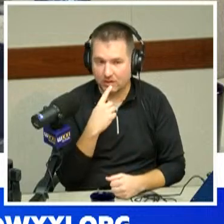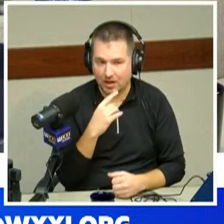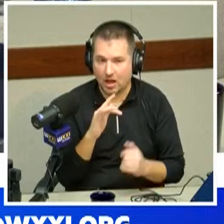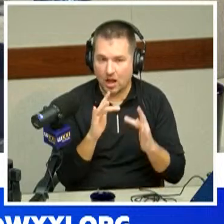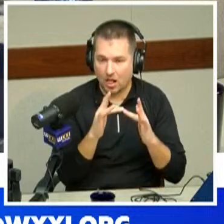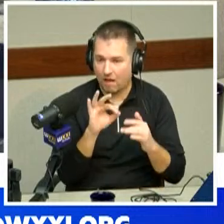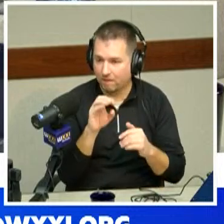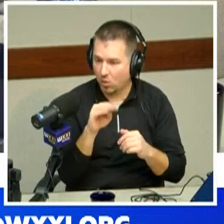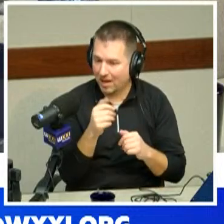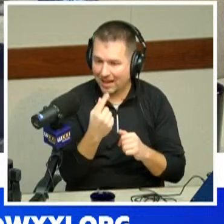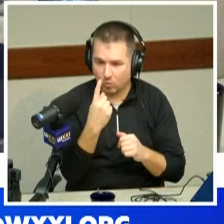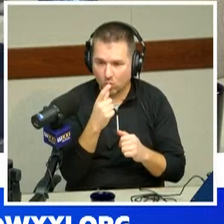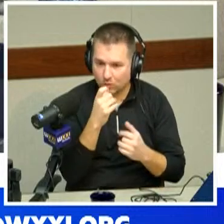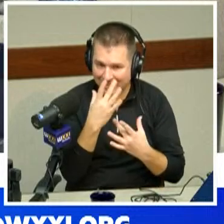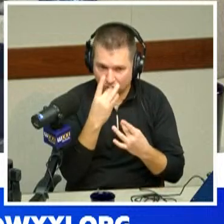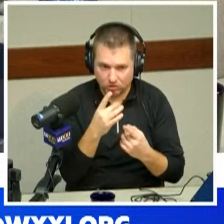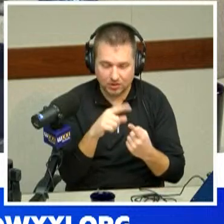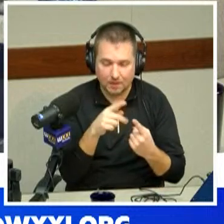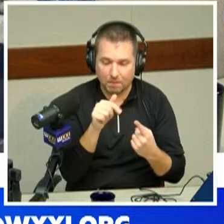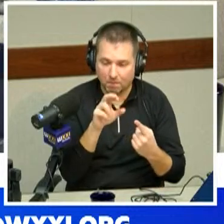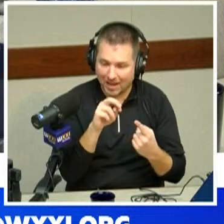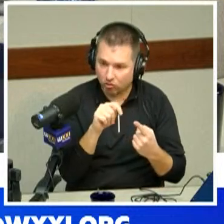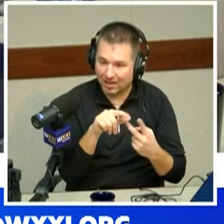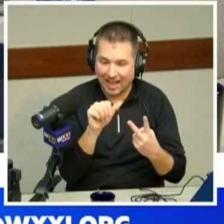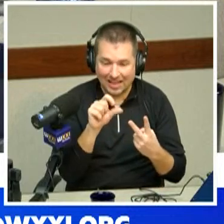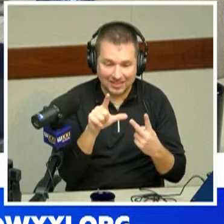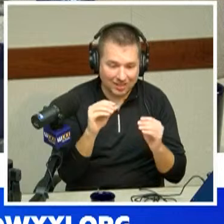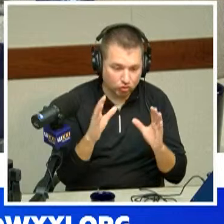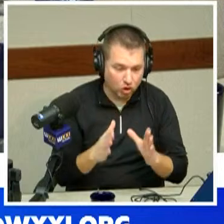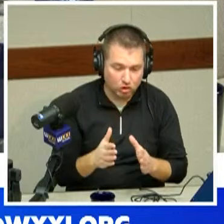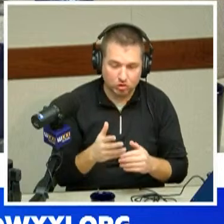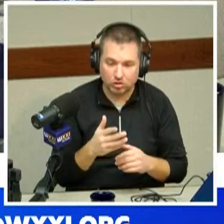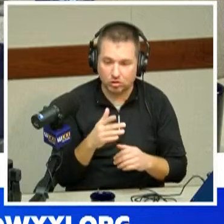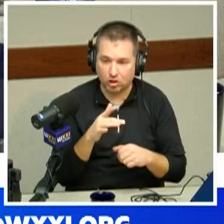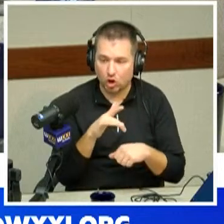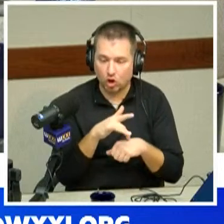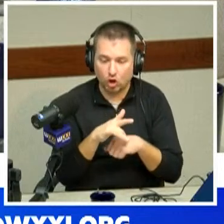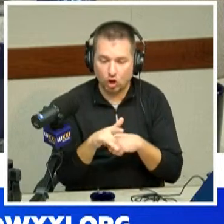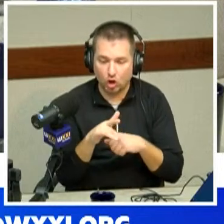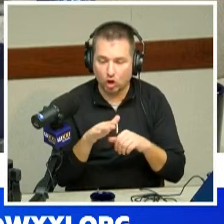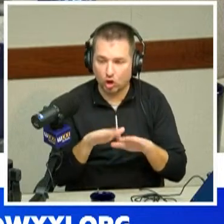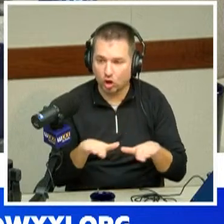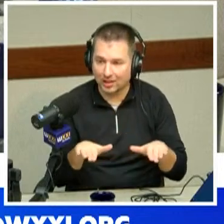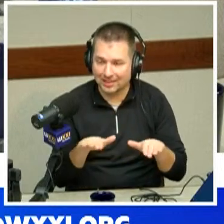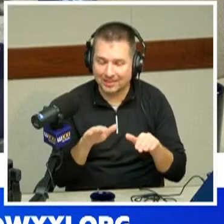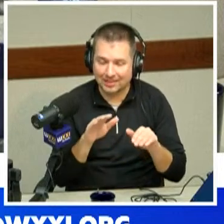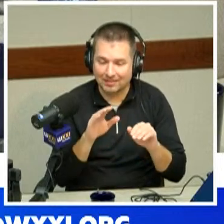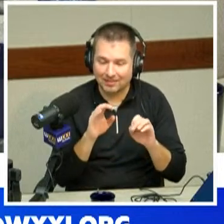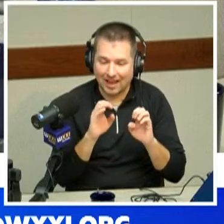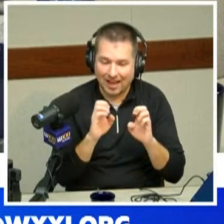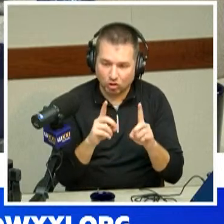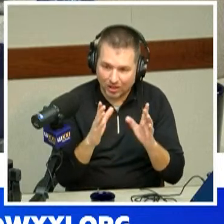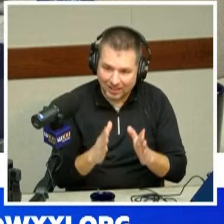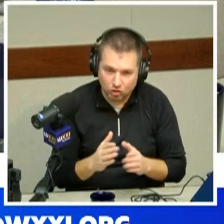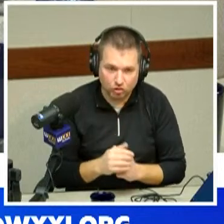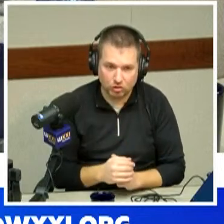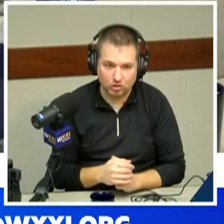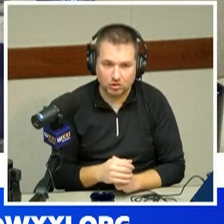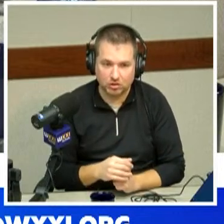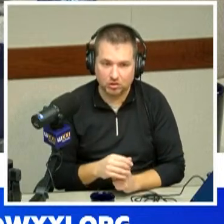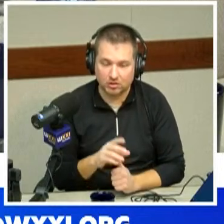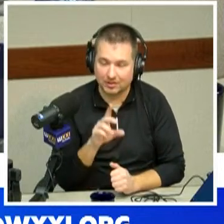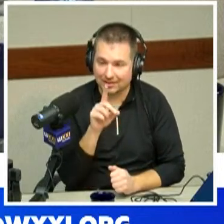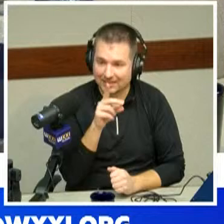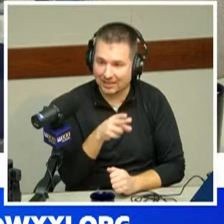anybody interested parent is out instructors early educ uh Early Education on uh for dhh children